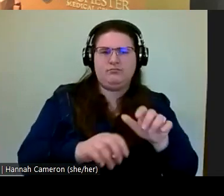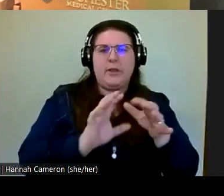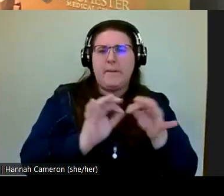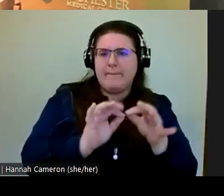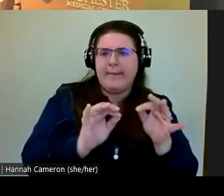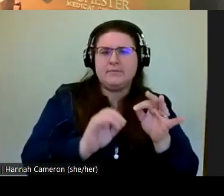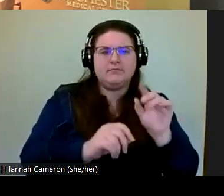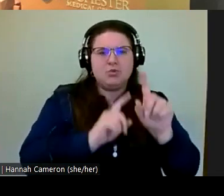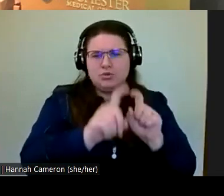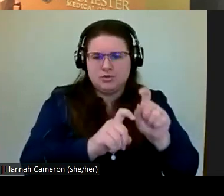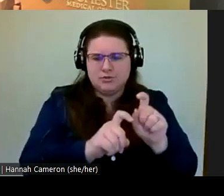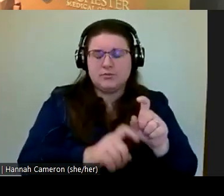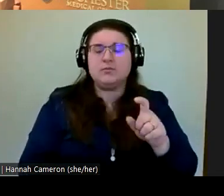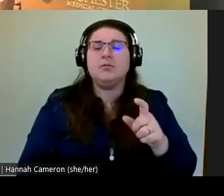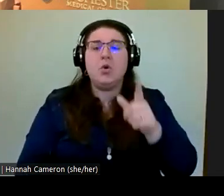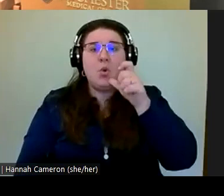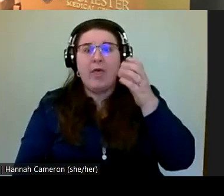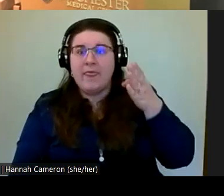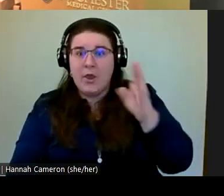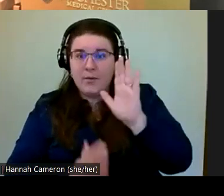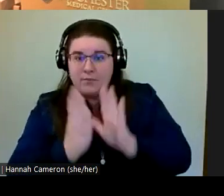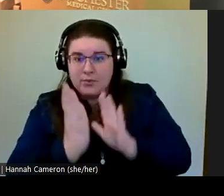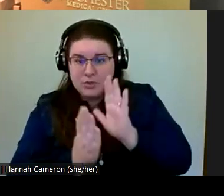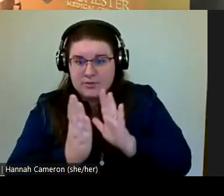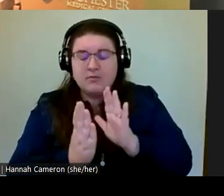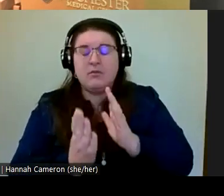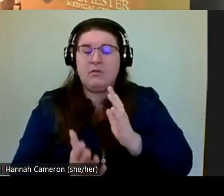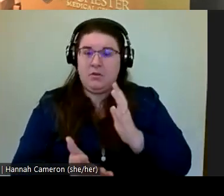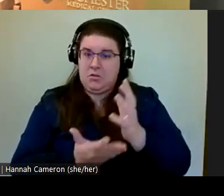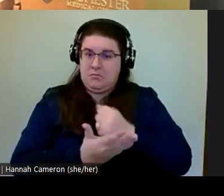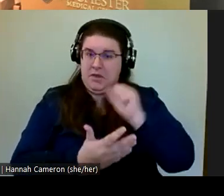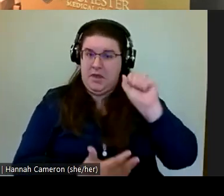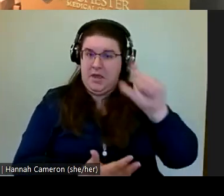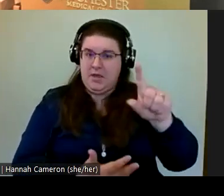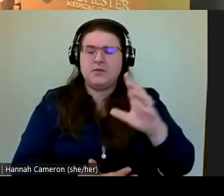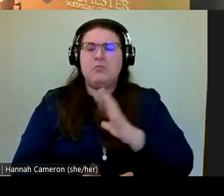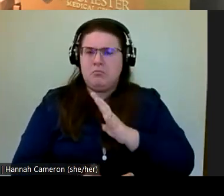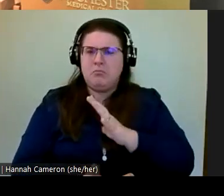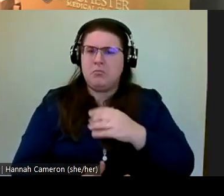live audience if you want to ask a question for the QA time we will have qu time for questions